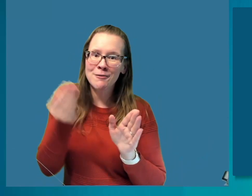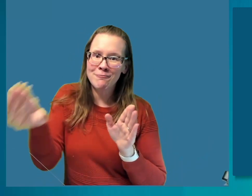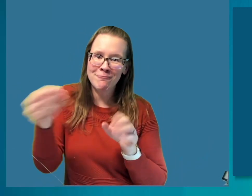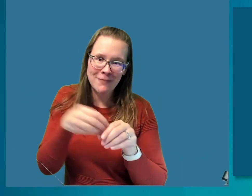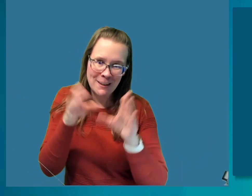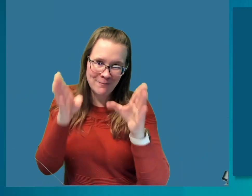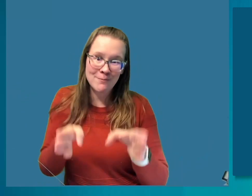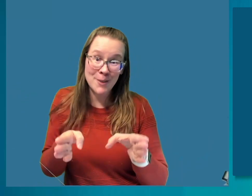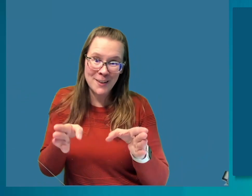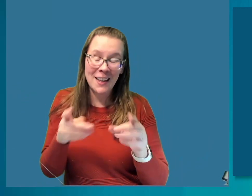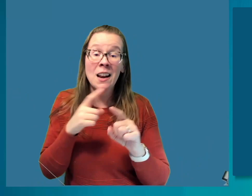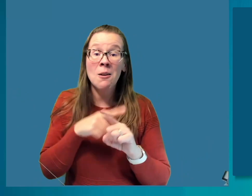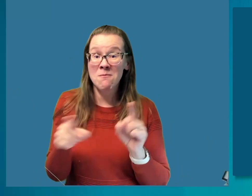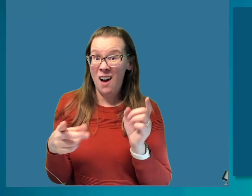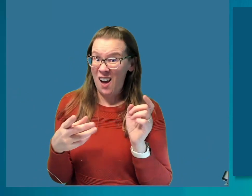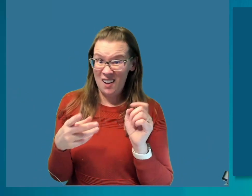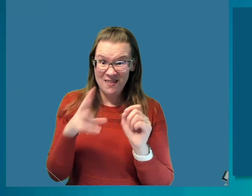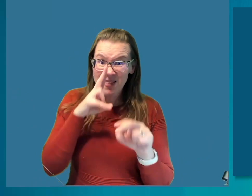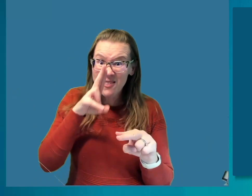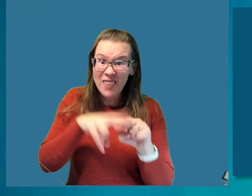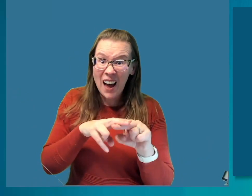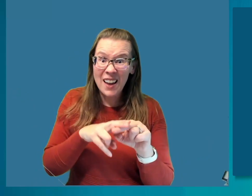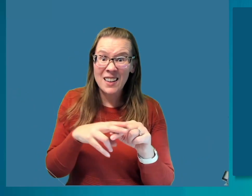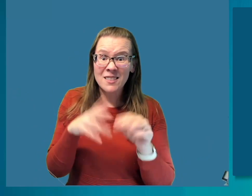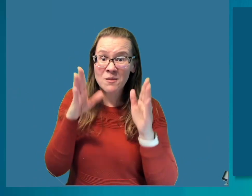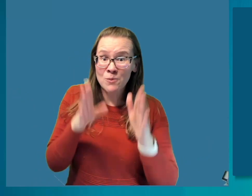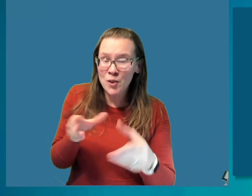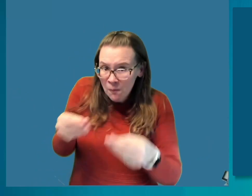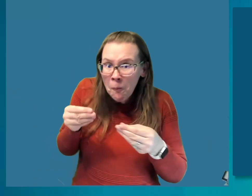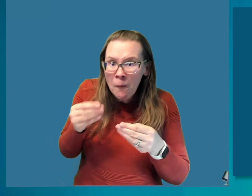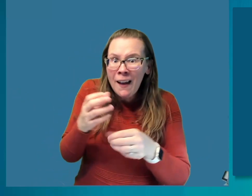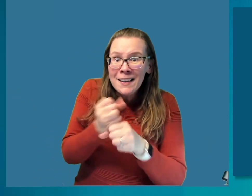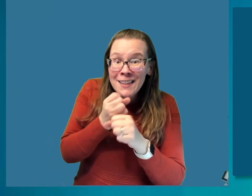maybe if you've spent hours creating a very detailed postcard, maybe deliver that one in